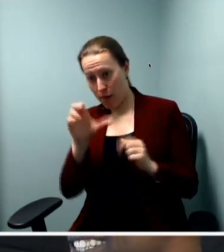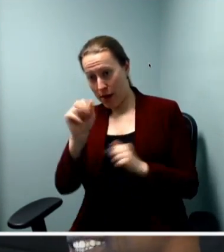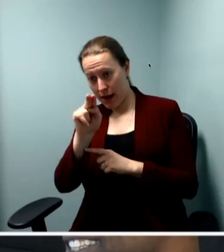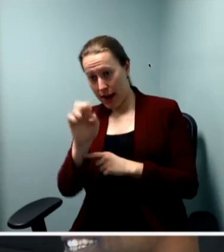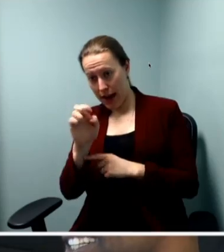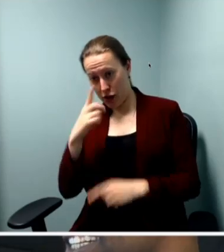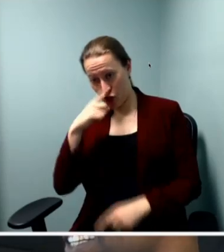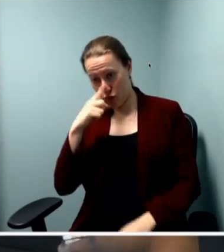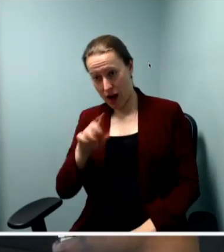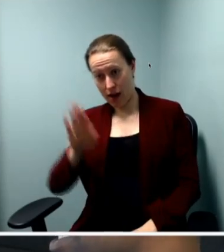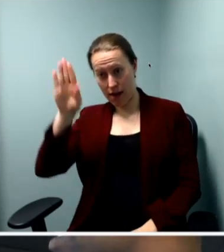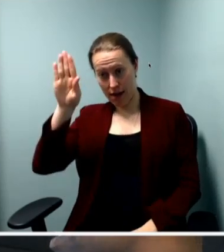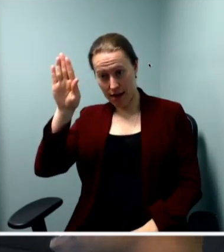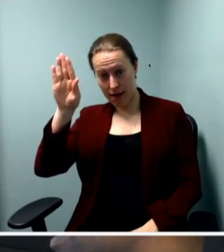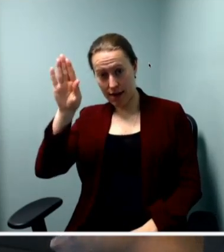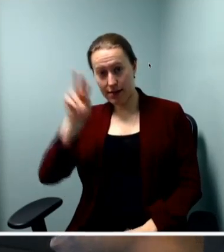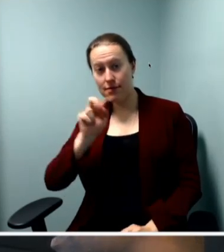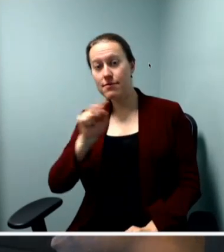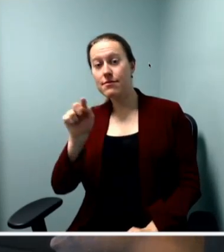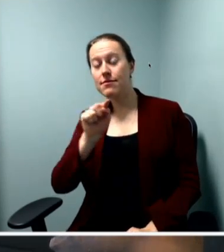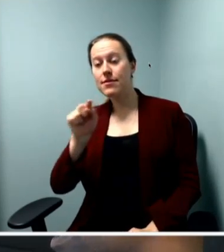We're going to be infiltrating